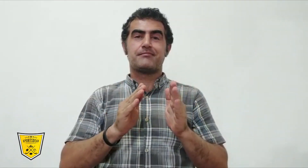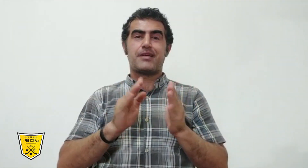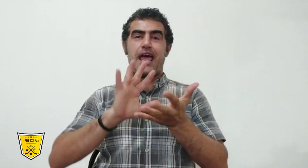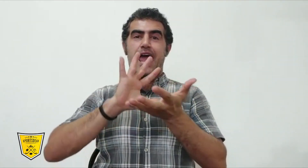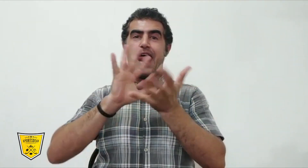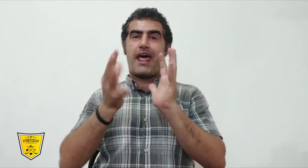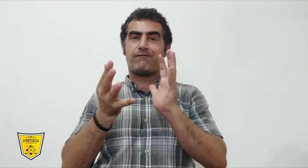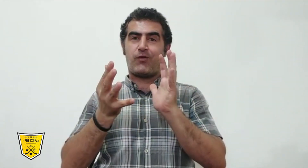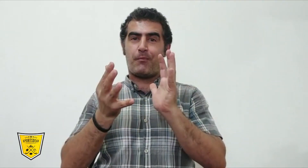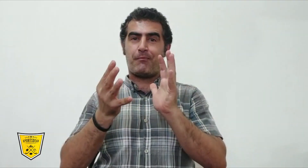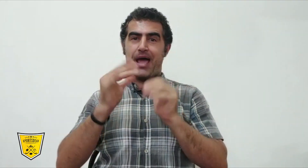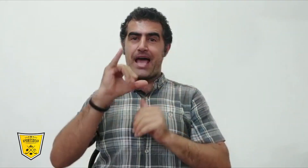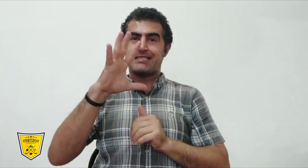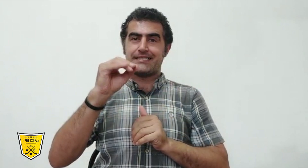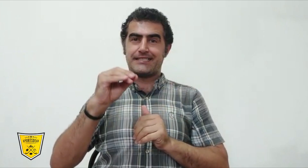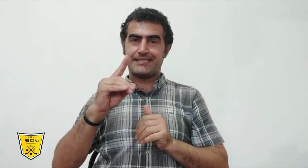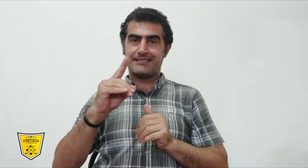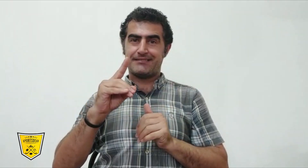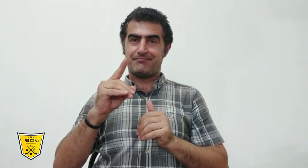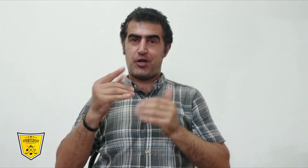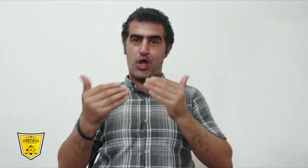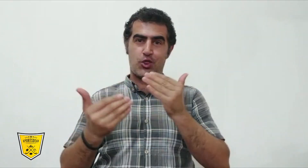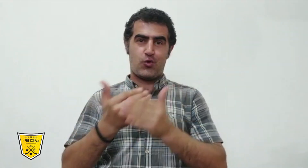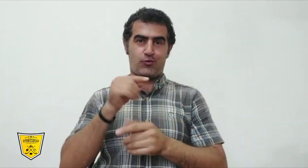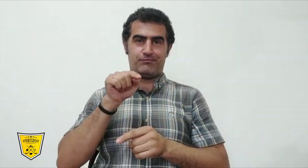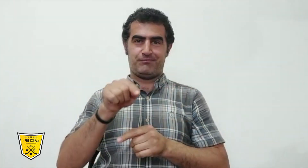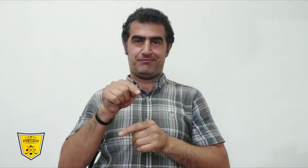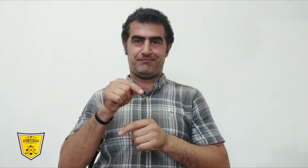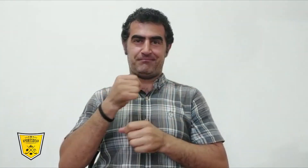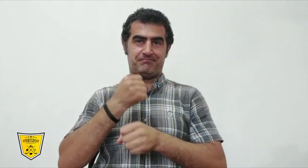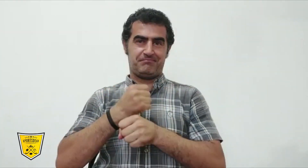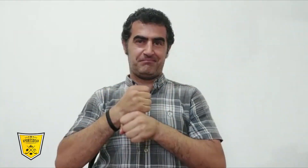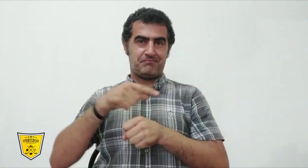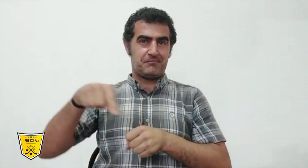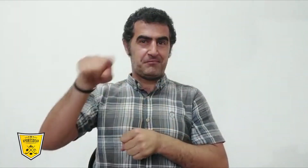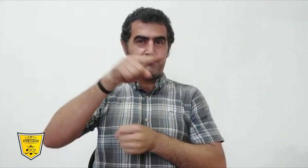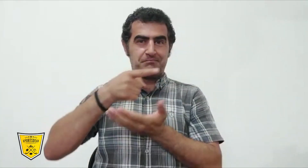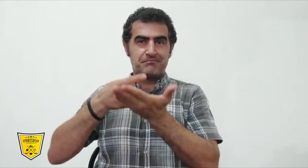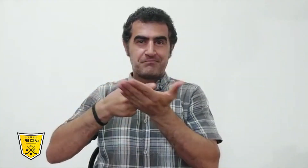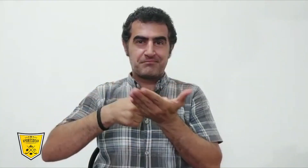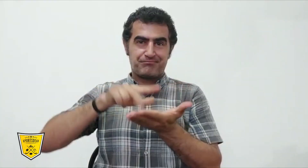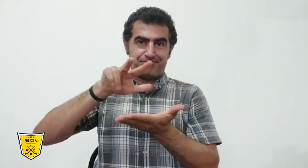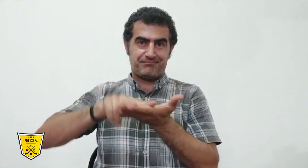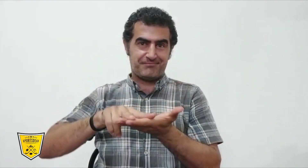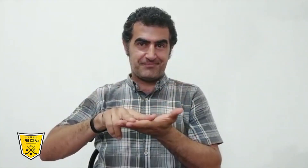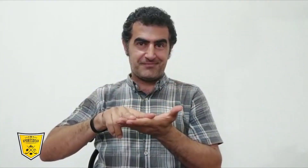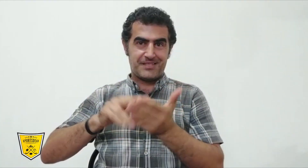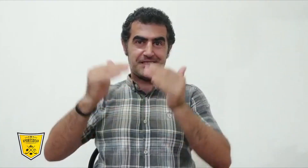the formation of the ISCD Executive Board, discussing and